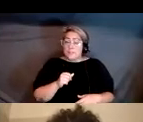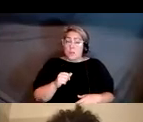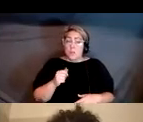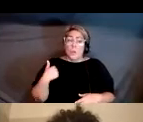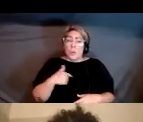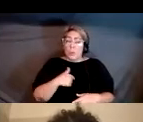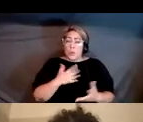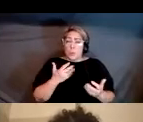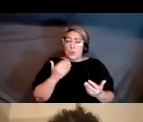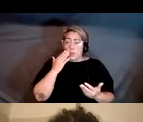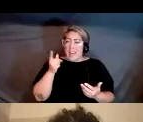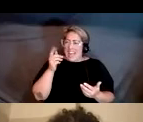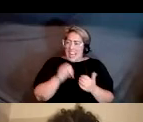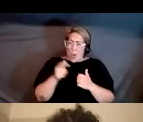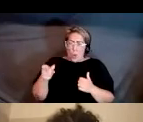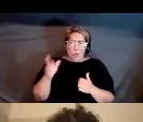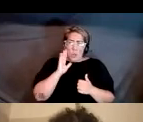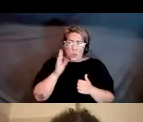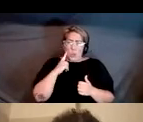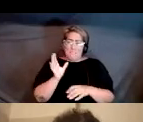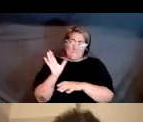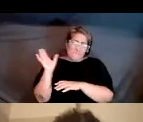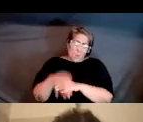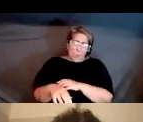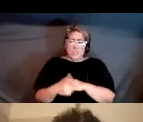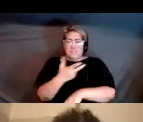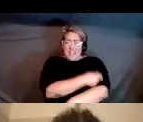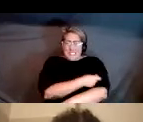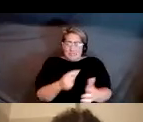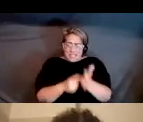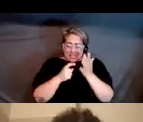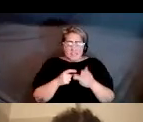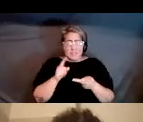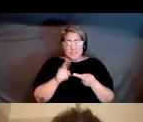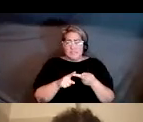are safe.